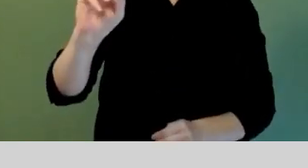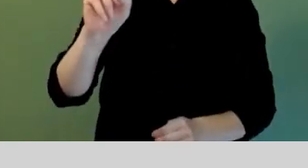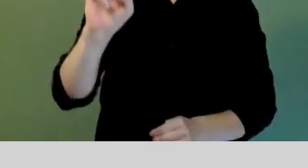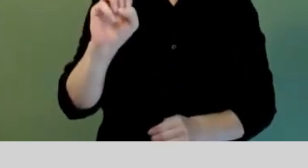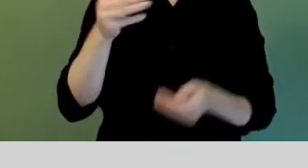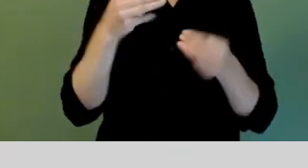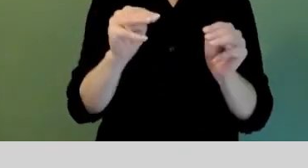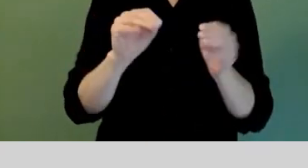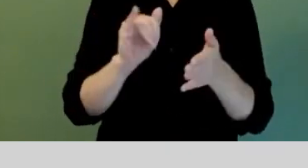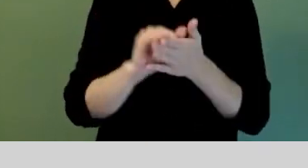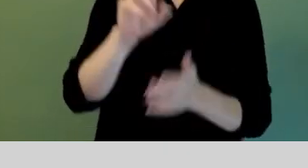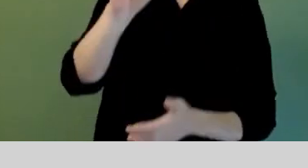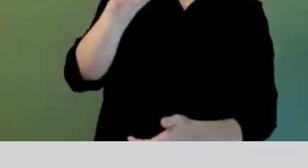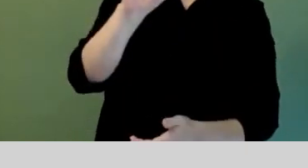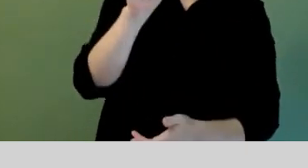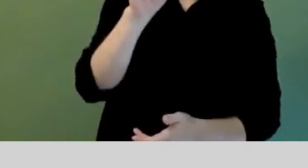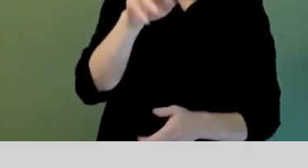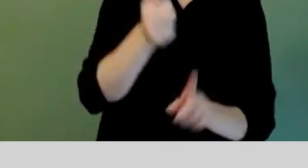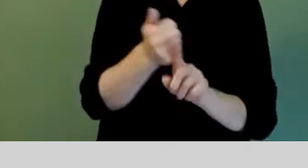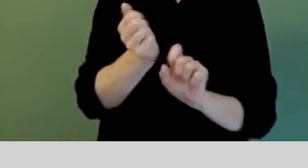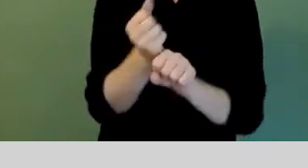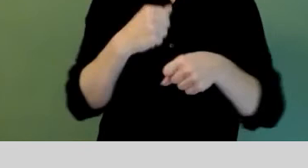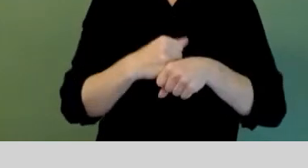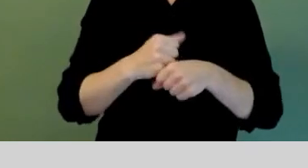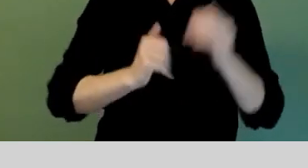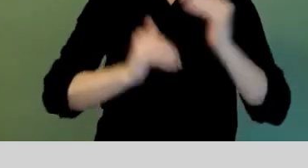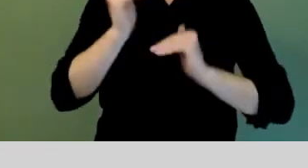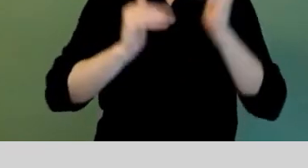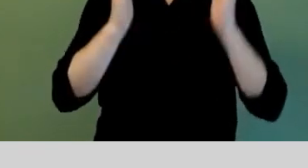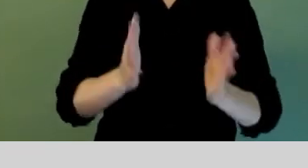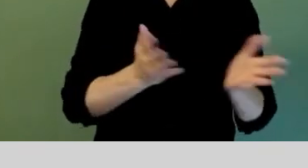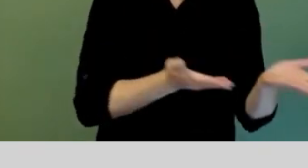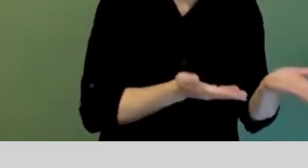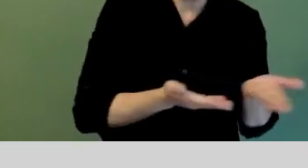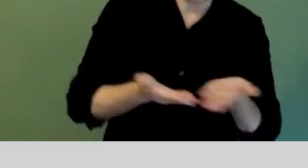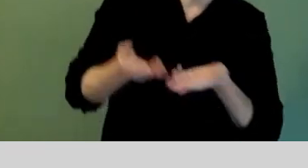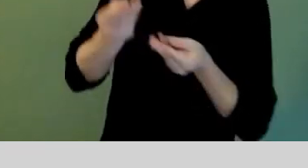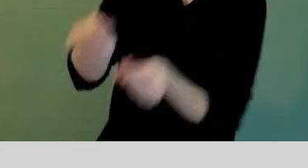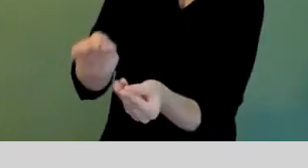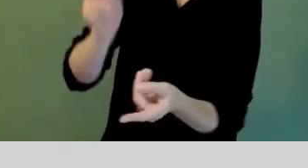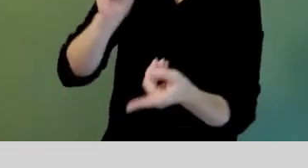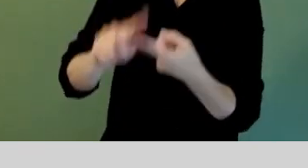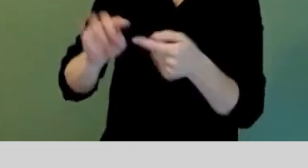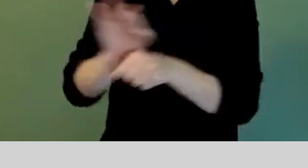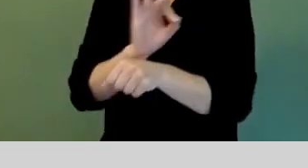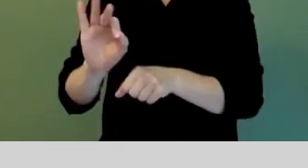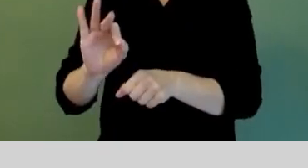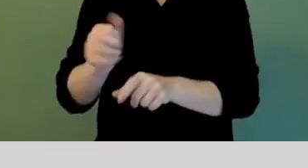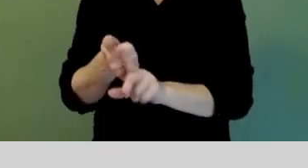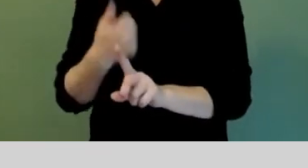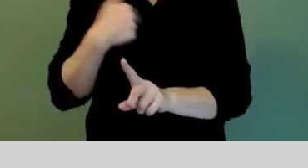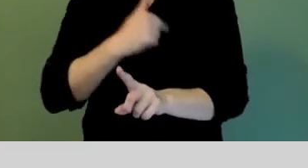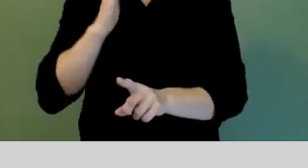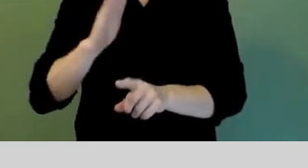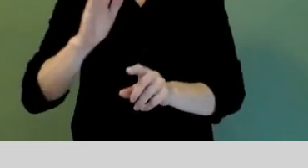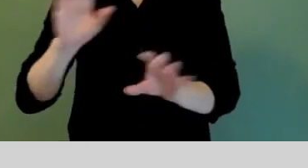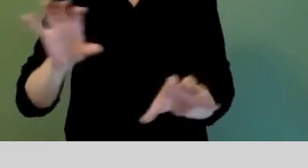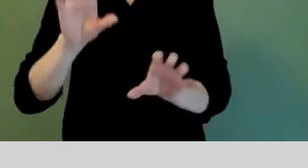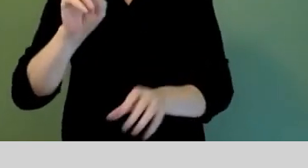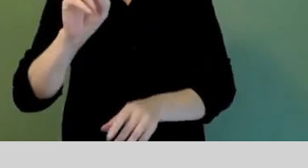that creates the builder, passes it to the function that we're gonna be decorating and then it builds once that function returns.